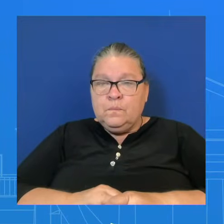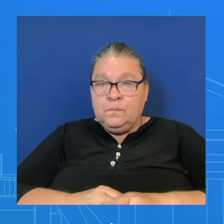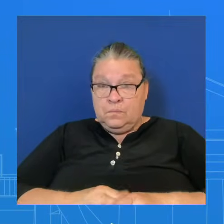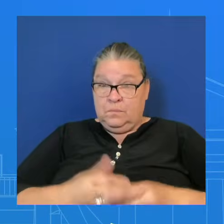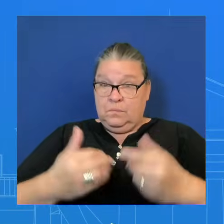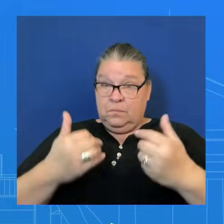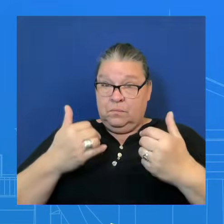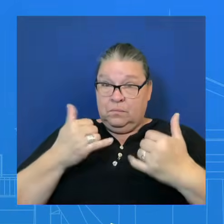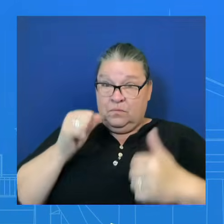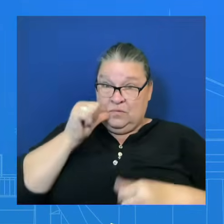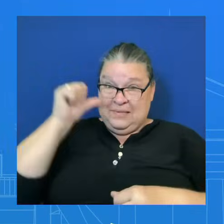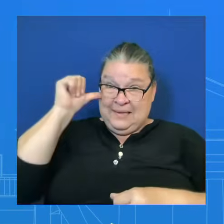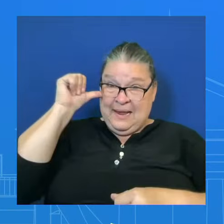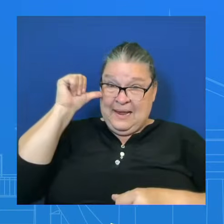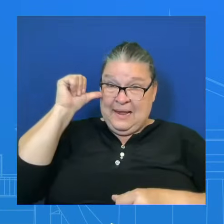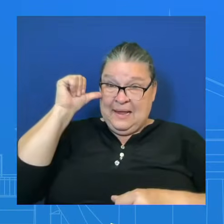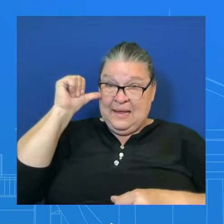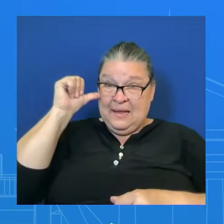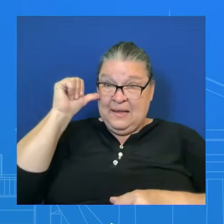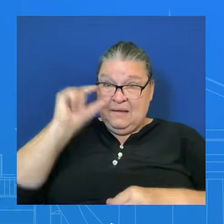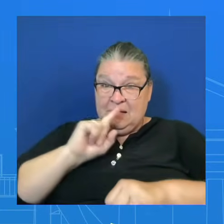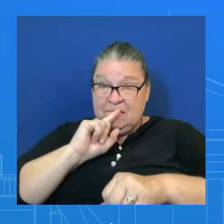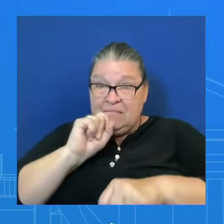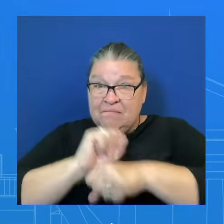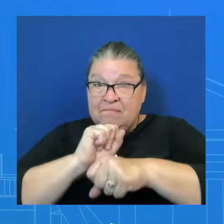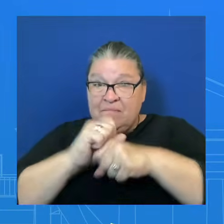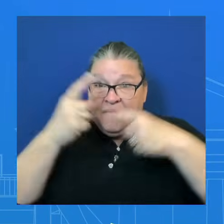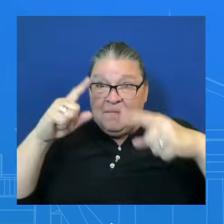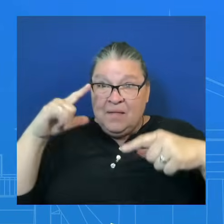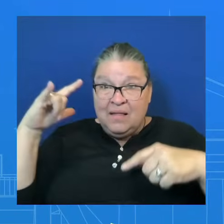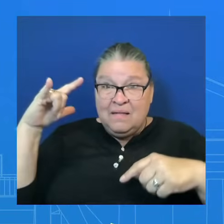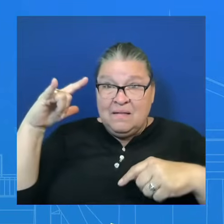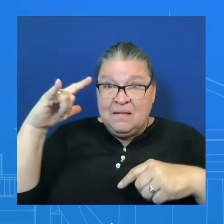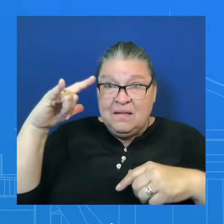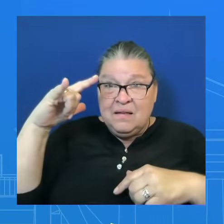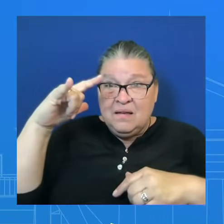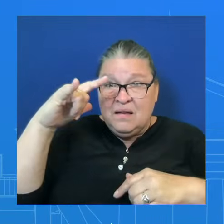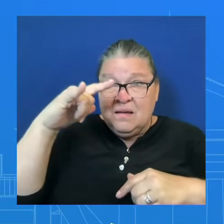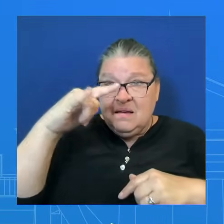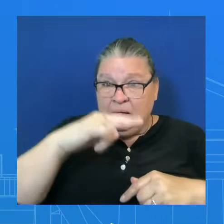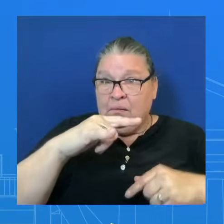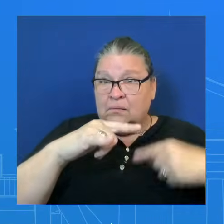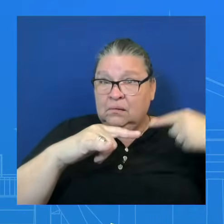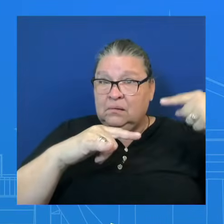was certainly briefed and informed. I don't have, like, the -- I would -- I should have brought it with me.